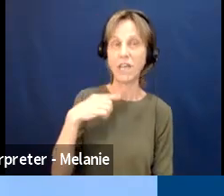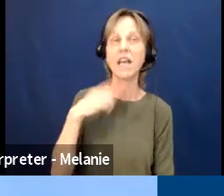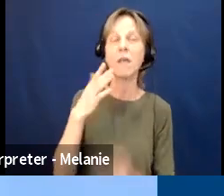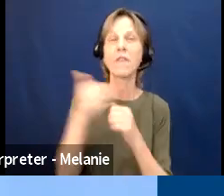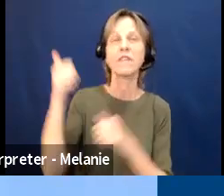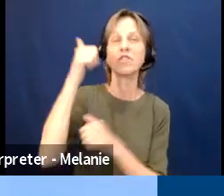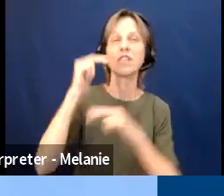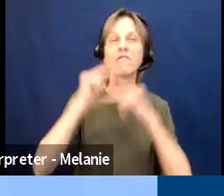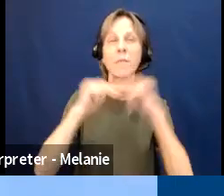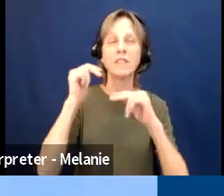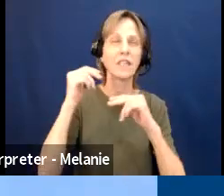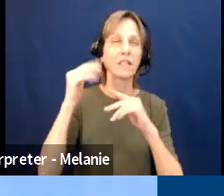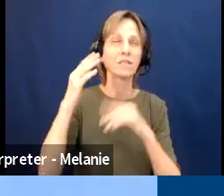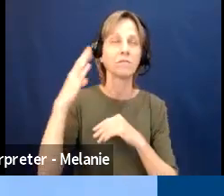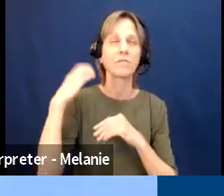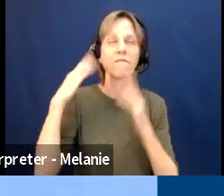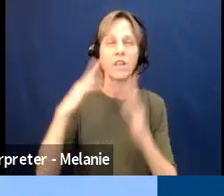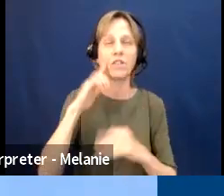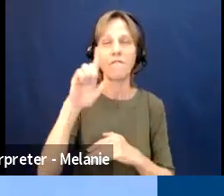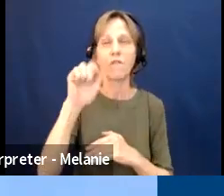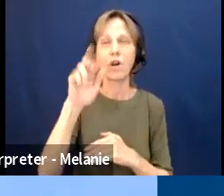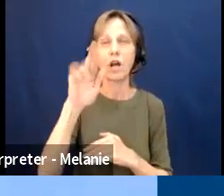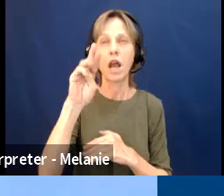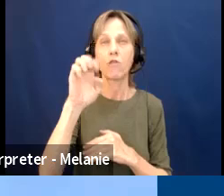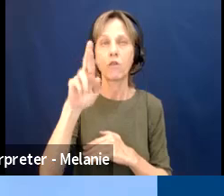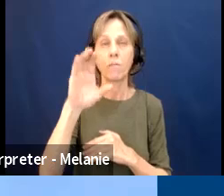and unfortunately we've been through a number of natural disasters we're very competitive when it